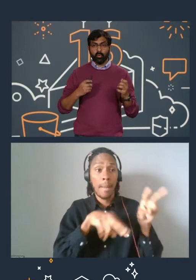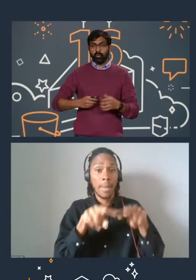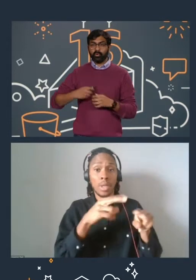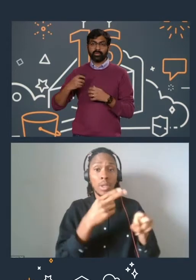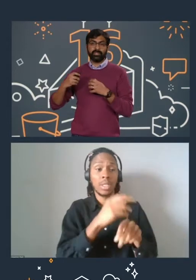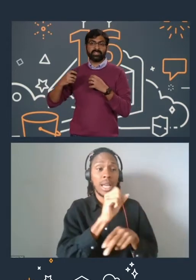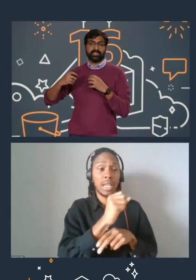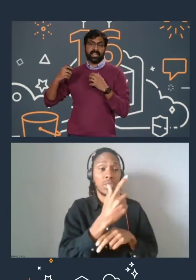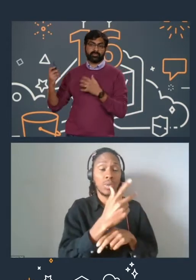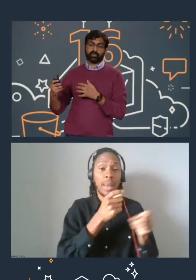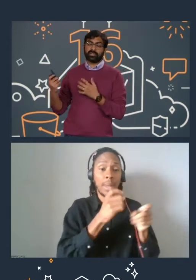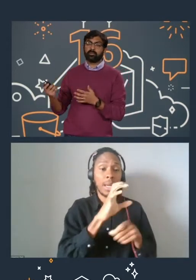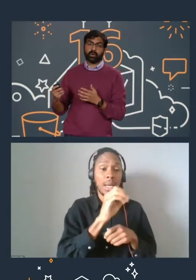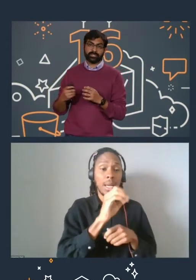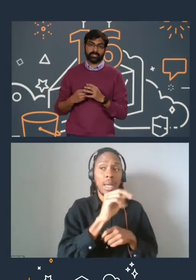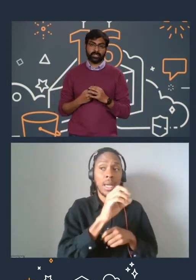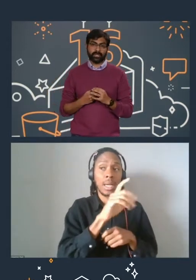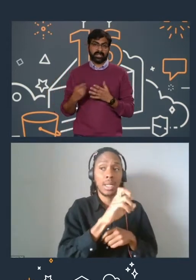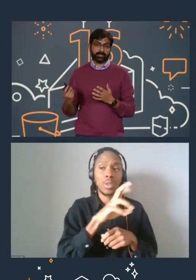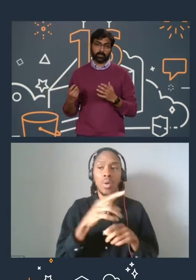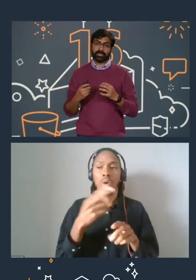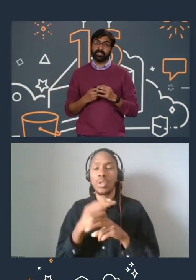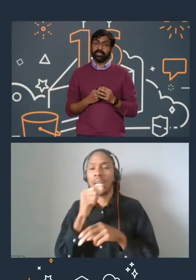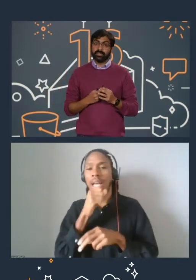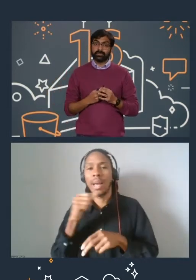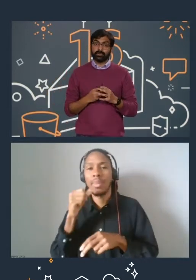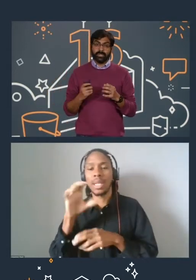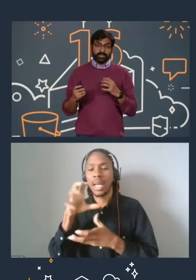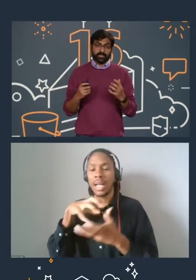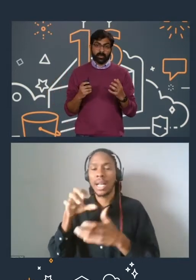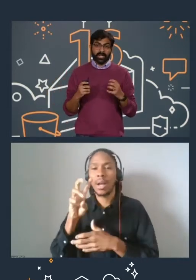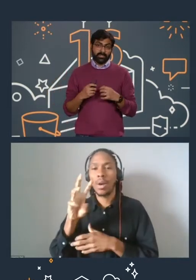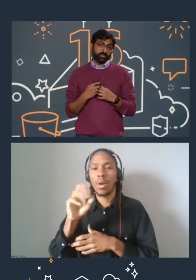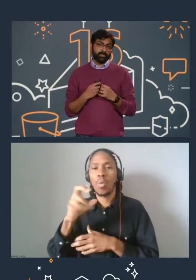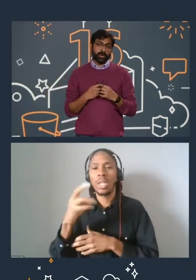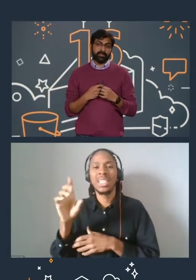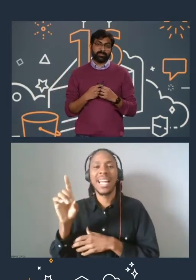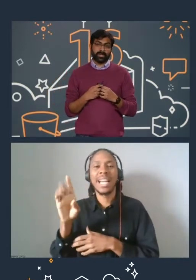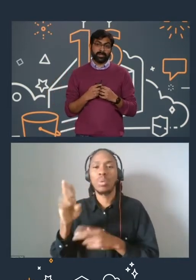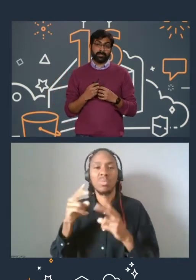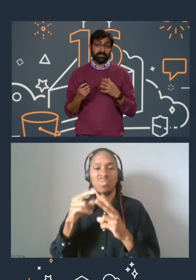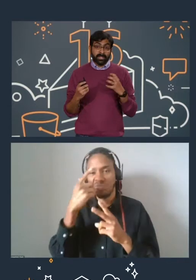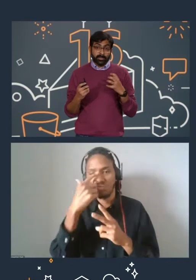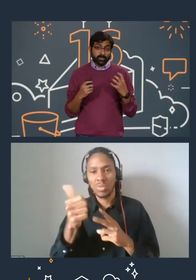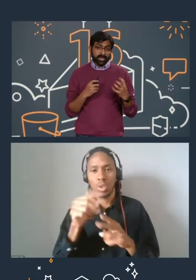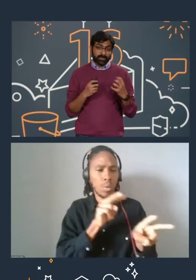or using the Amazon CloudWatch dashboard. So this way, you have, and you also have,